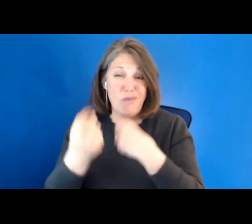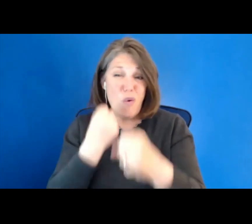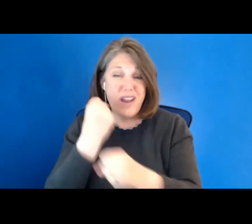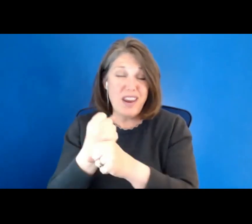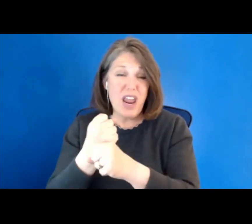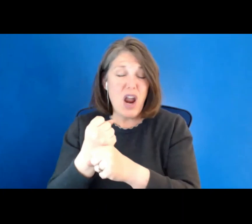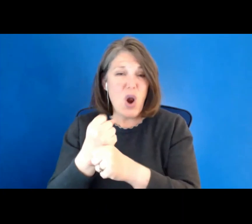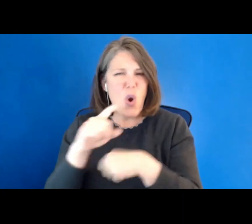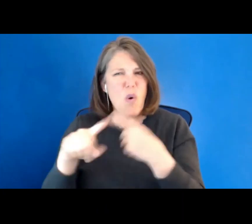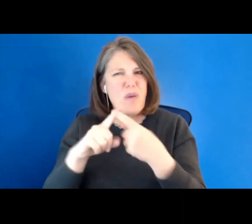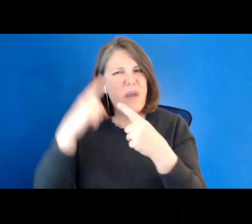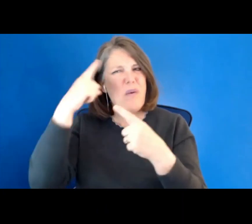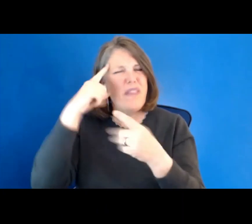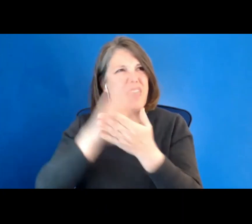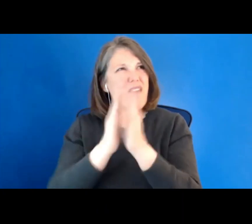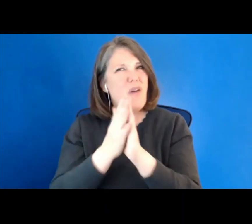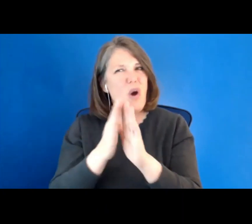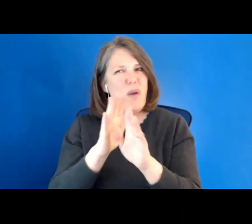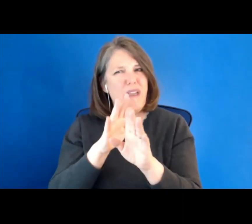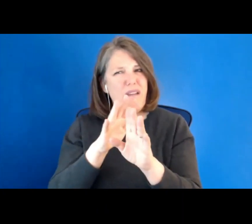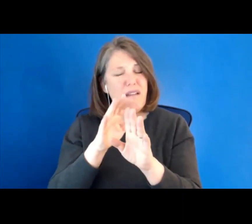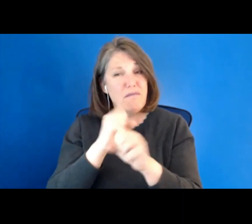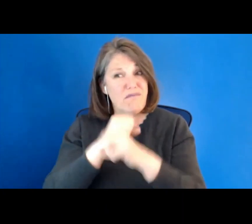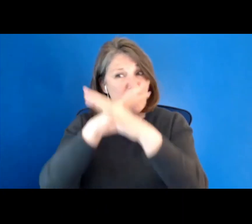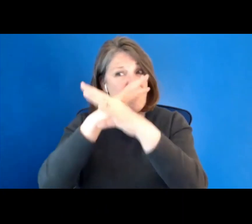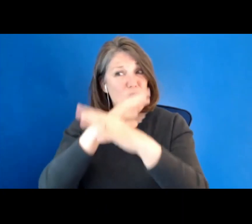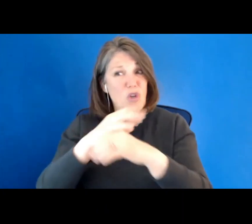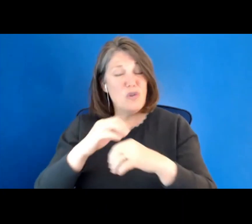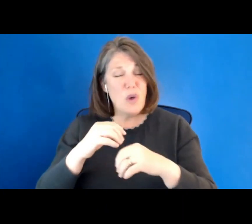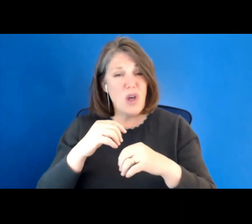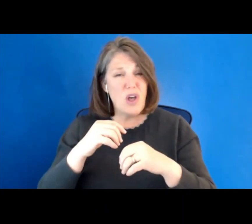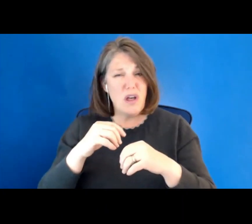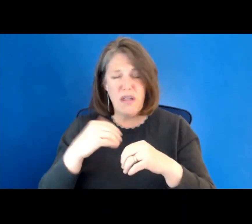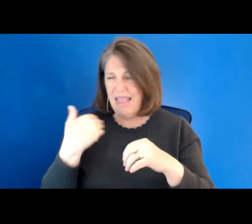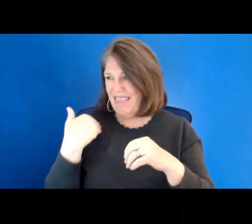going virtual and planning to go virtual in April of last year,